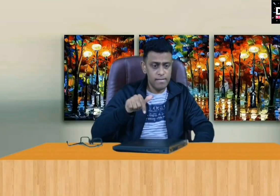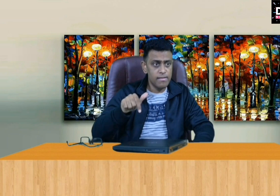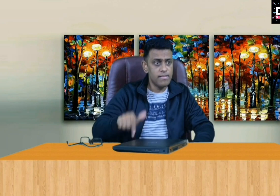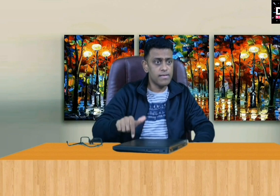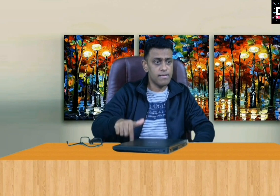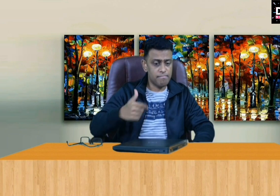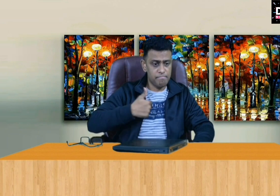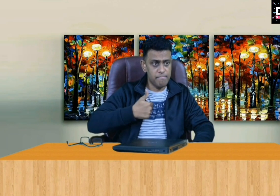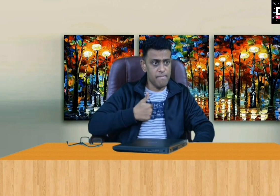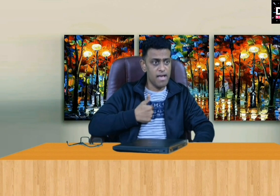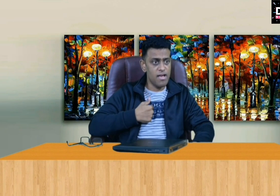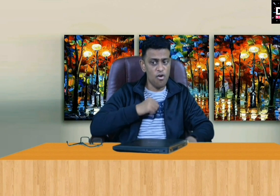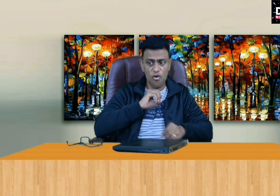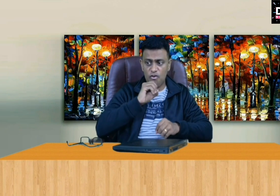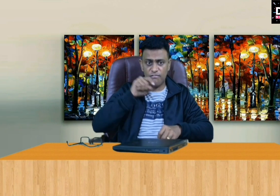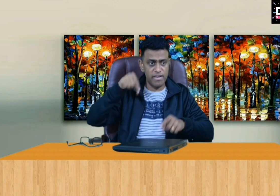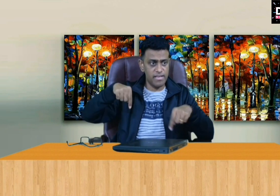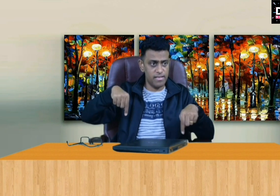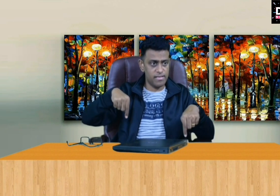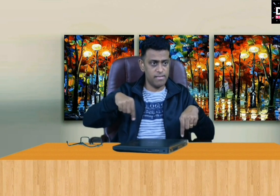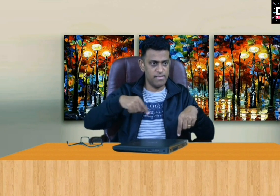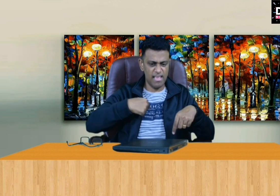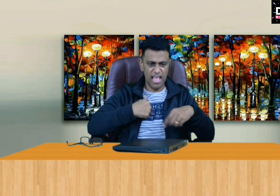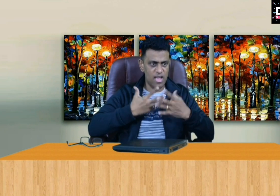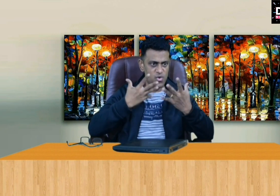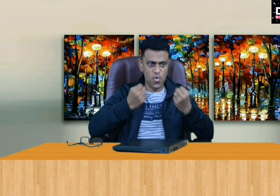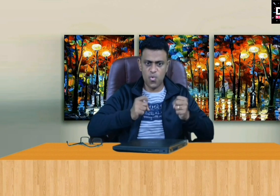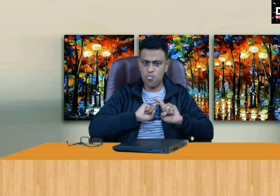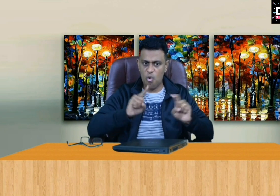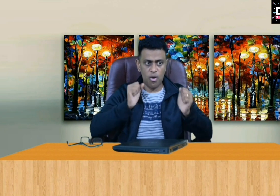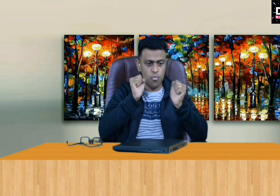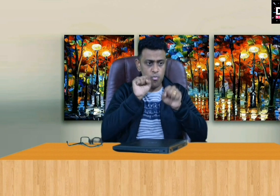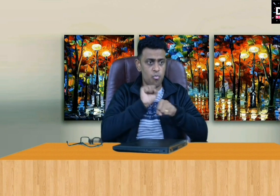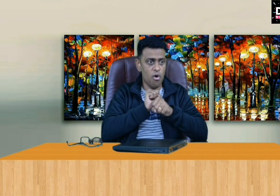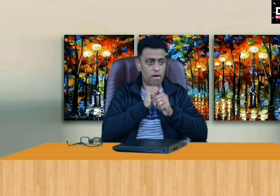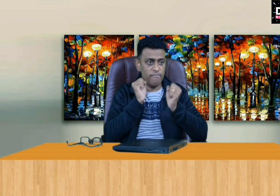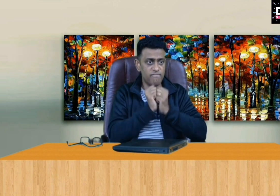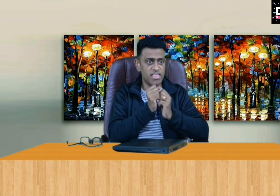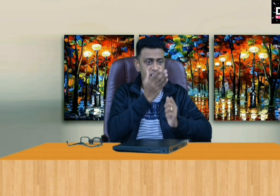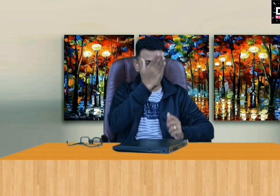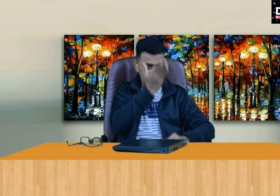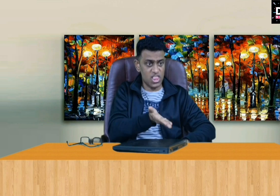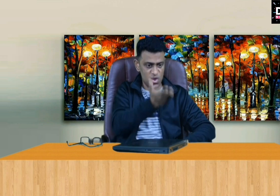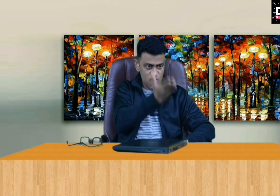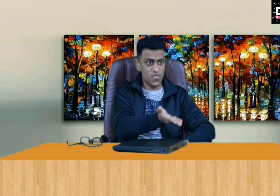This is my office, I dont want work with people like you